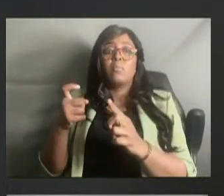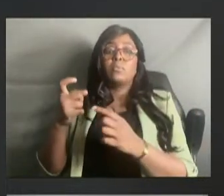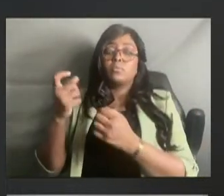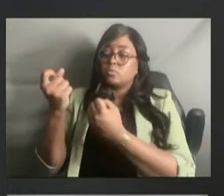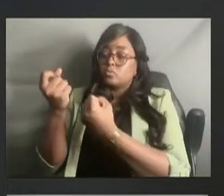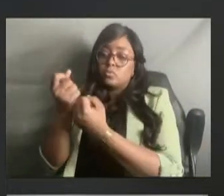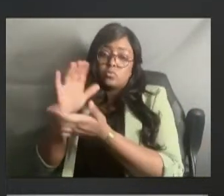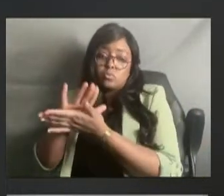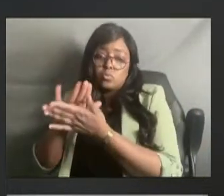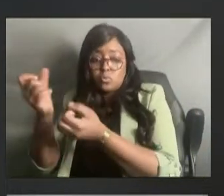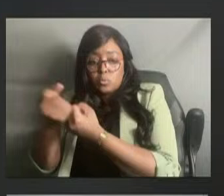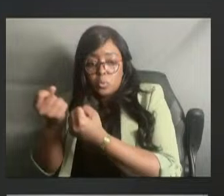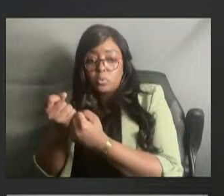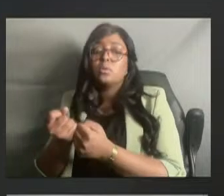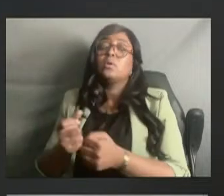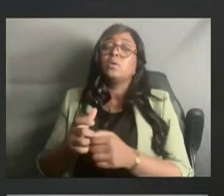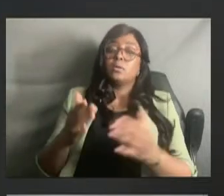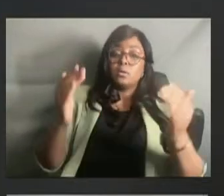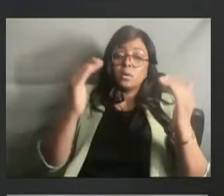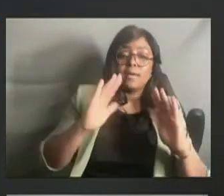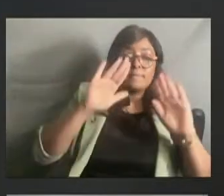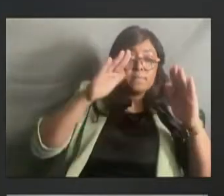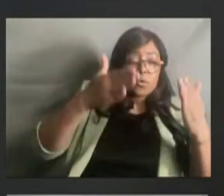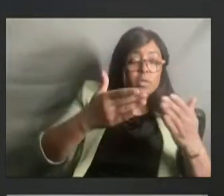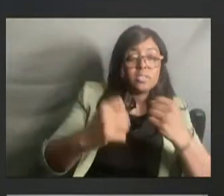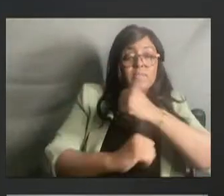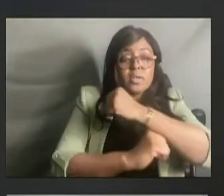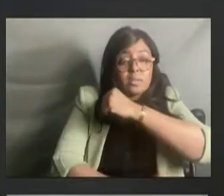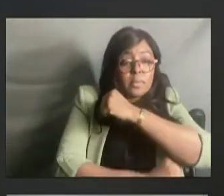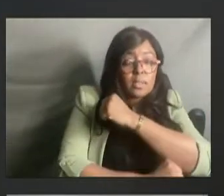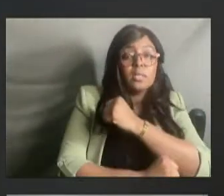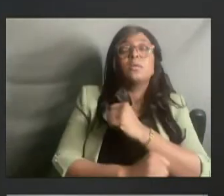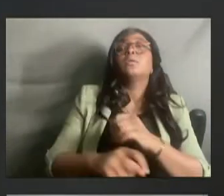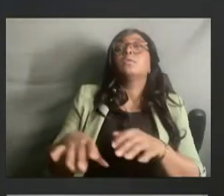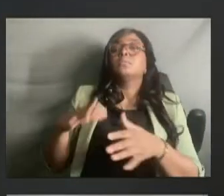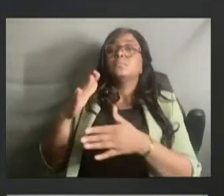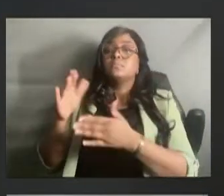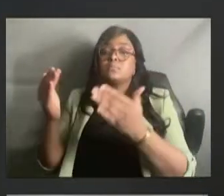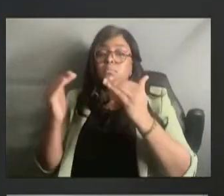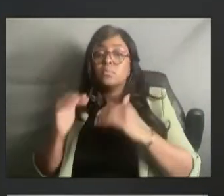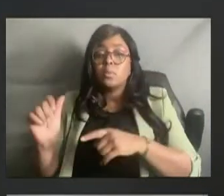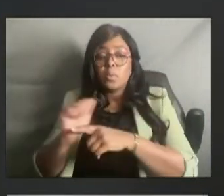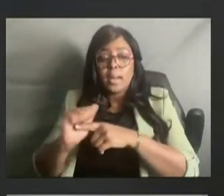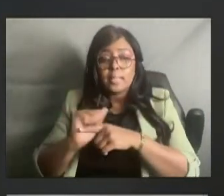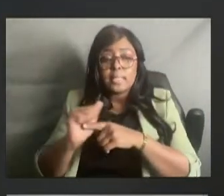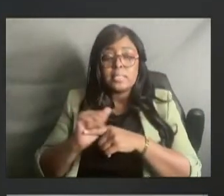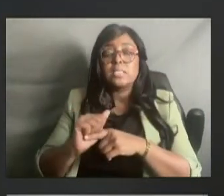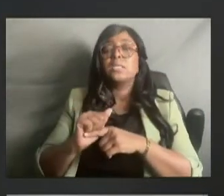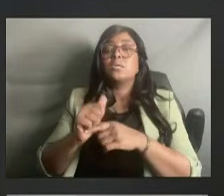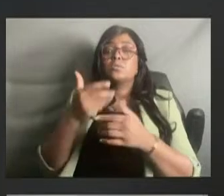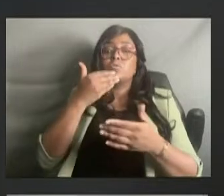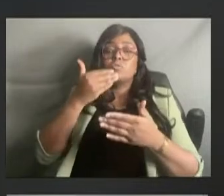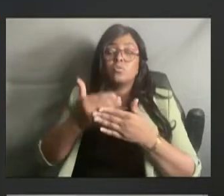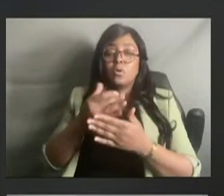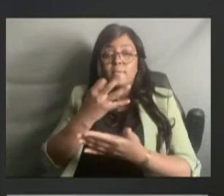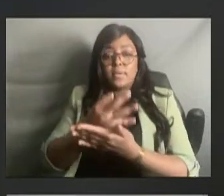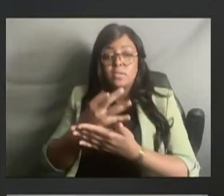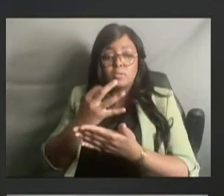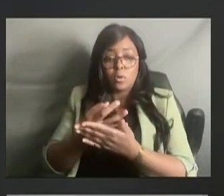services and into schools, a strategy that is focused on the fundamentals, practicing